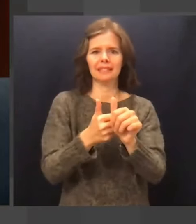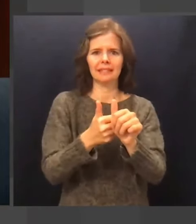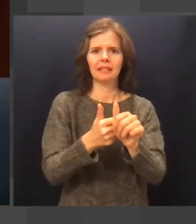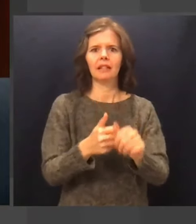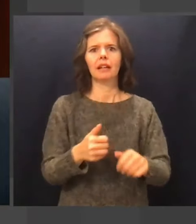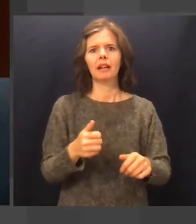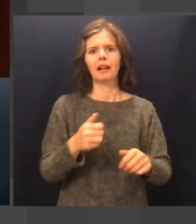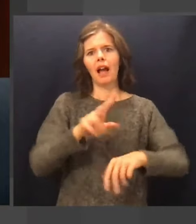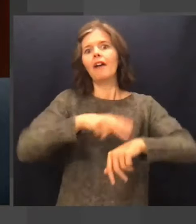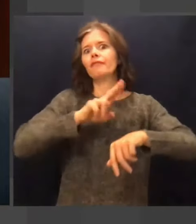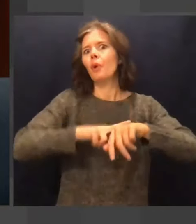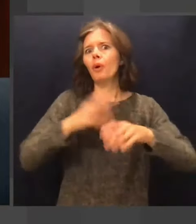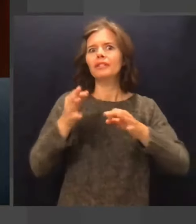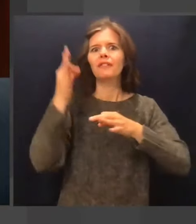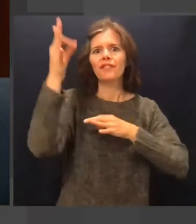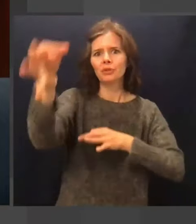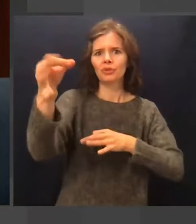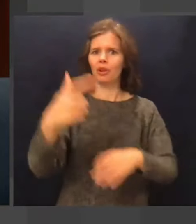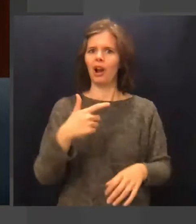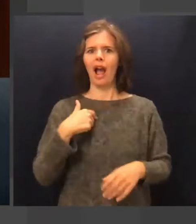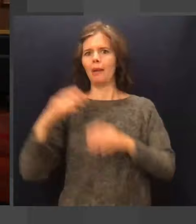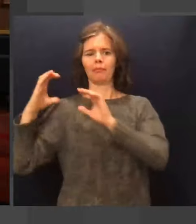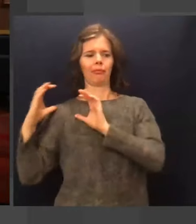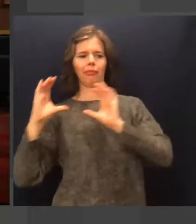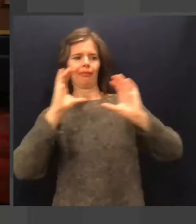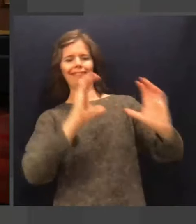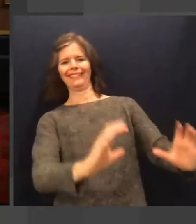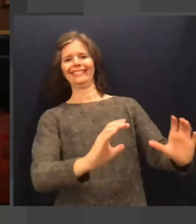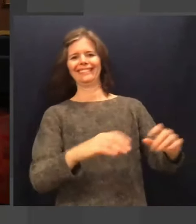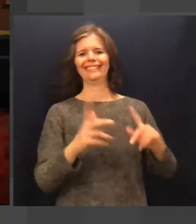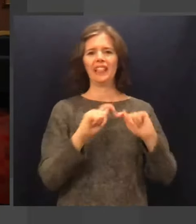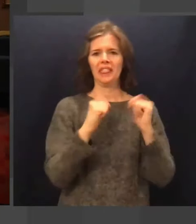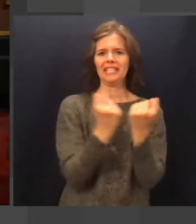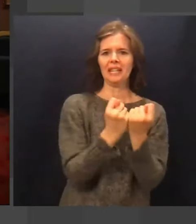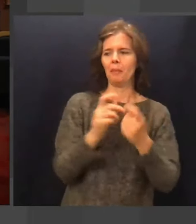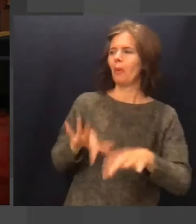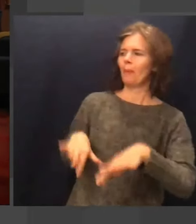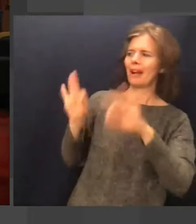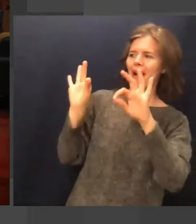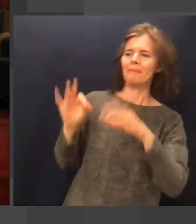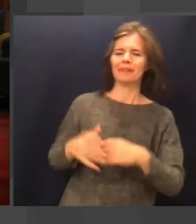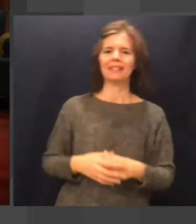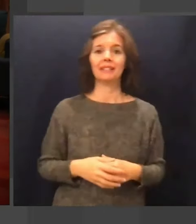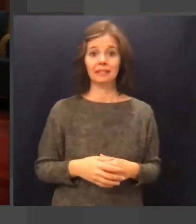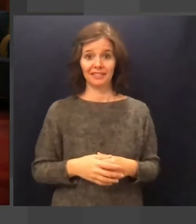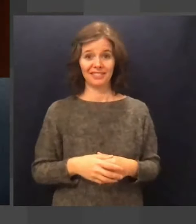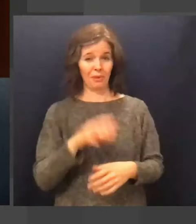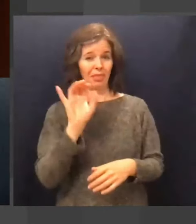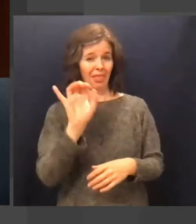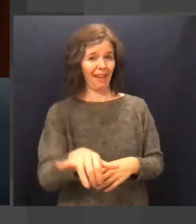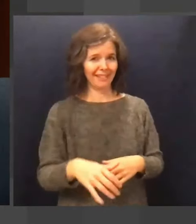POINT IN THE FUTURE I WILL OF COURSE DUMP THIS ON THE TEAM.